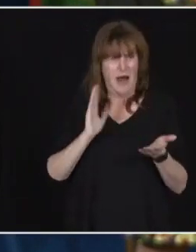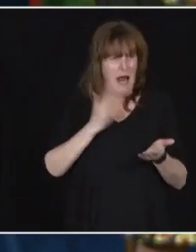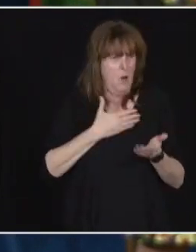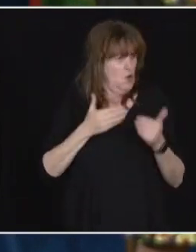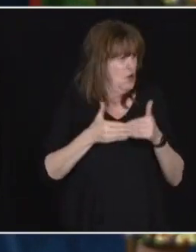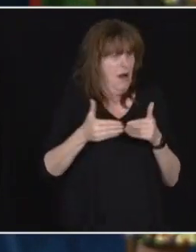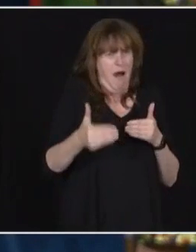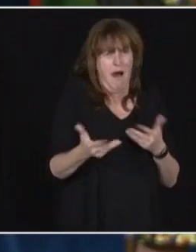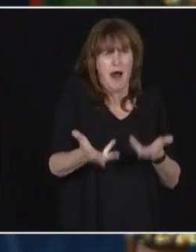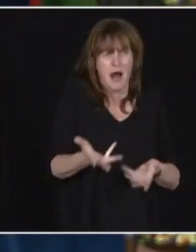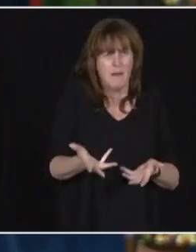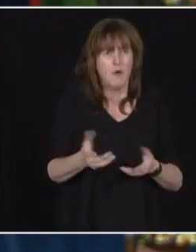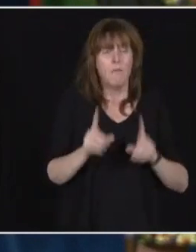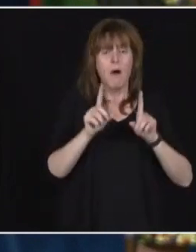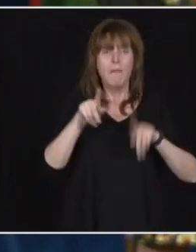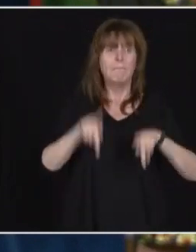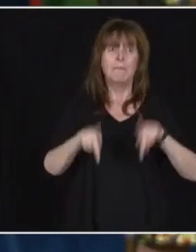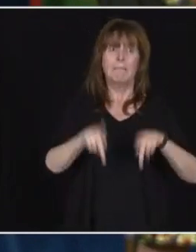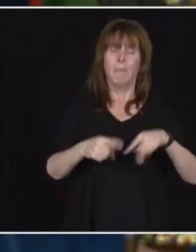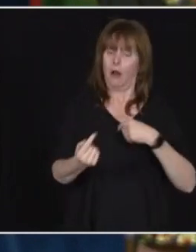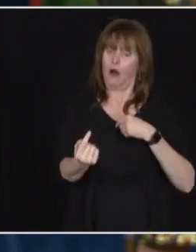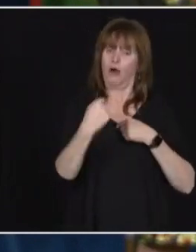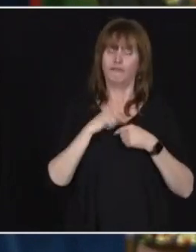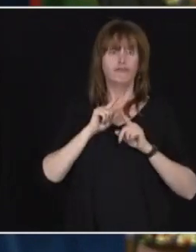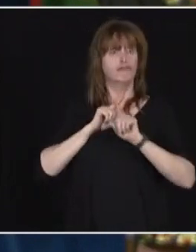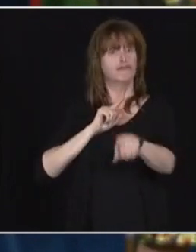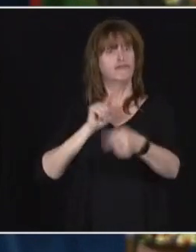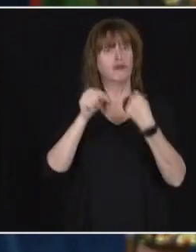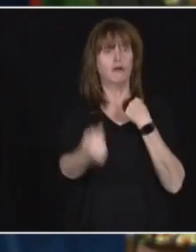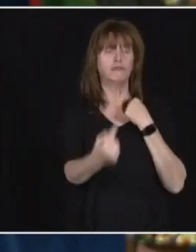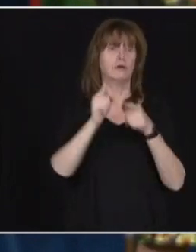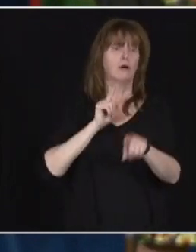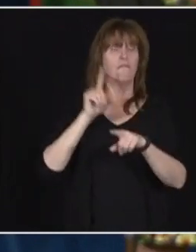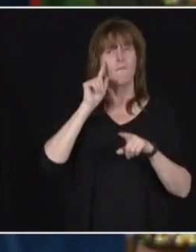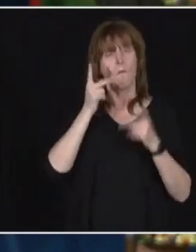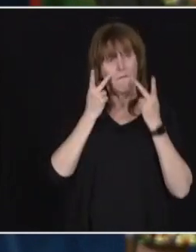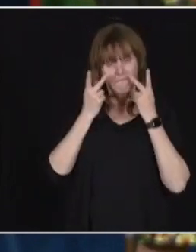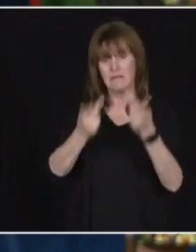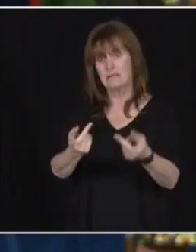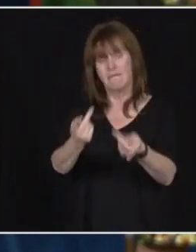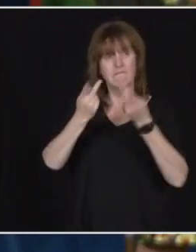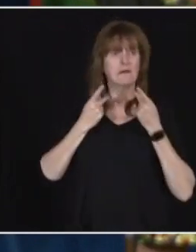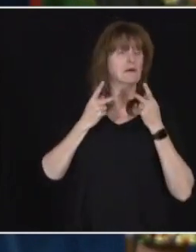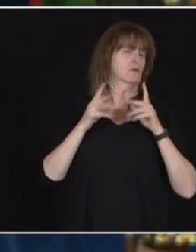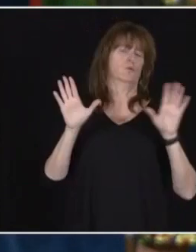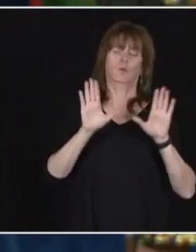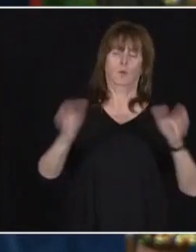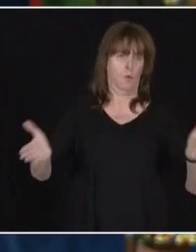neighbors but right now we will have to keep the borders closed especially just for visits and that.